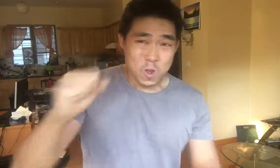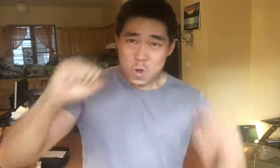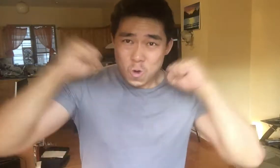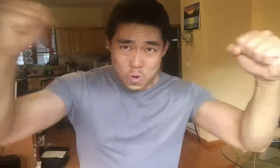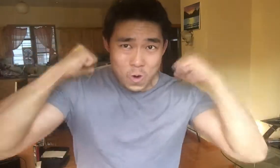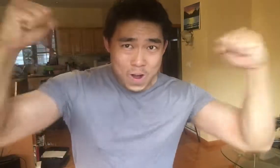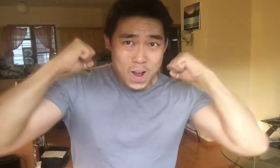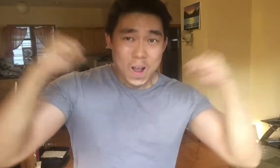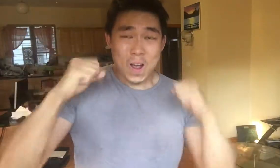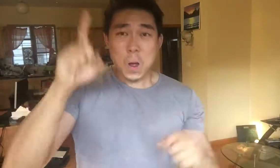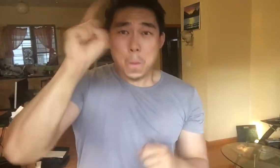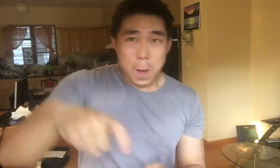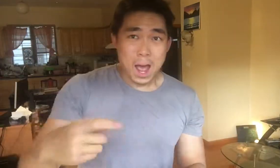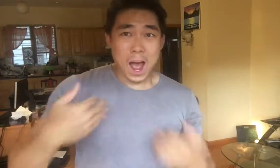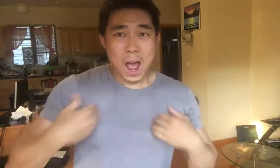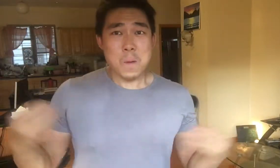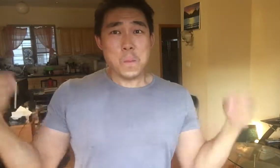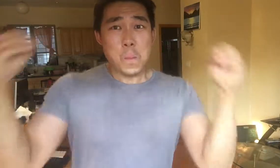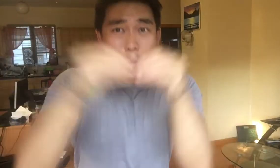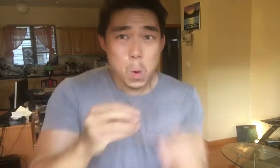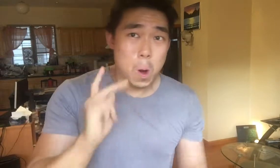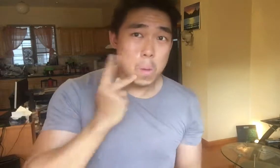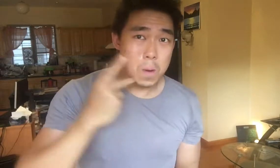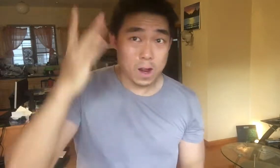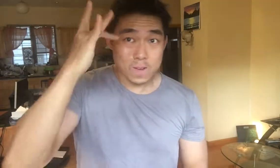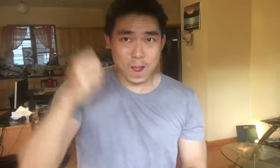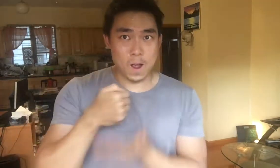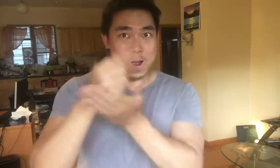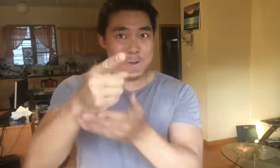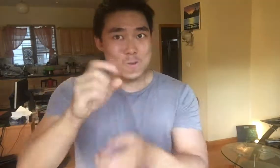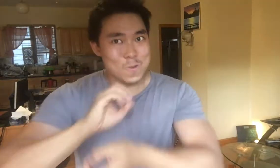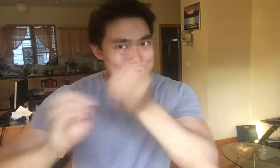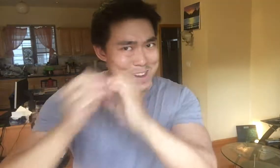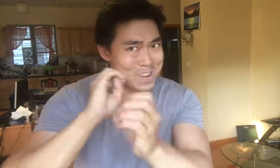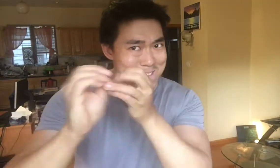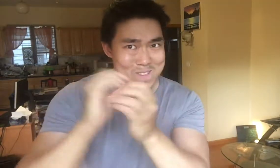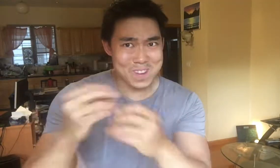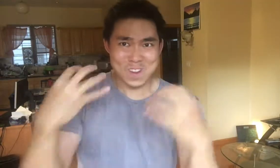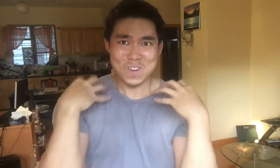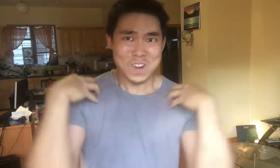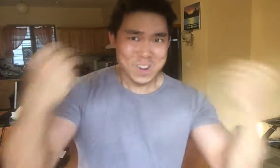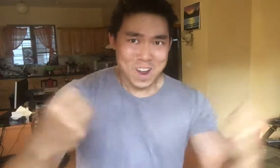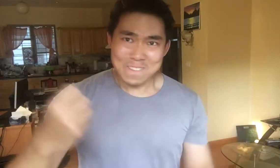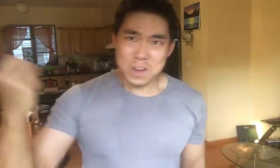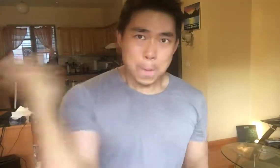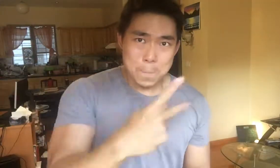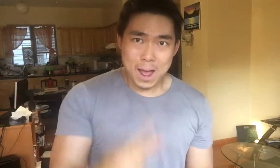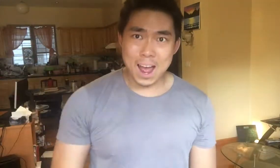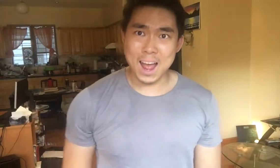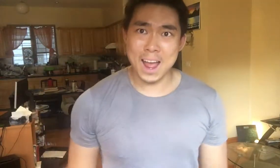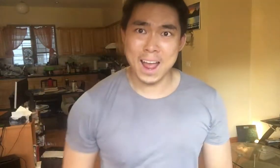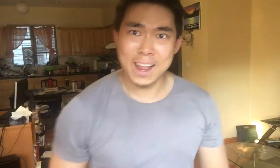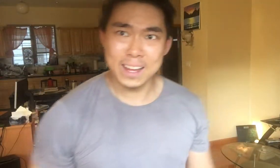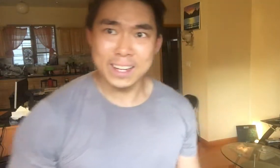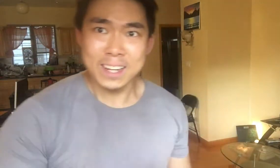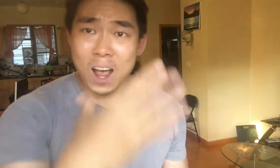That's why you always hear about protein in fitness community. You'd need more protein to repair and recover faster.